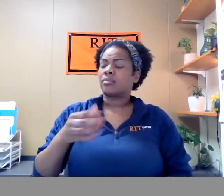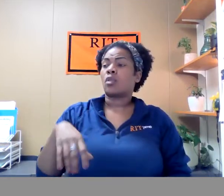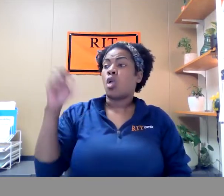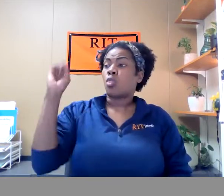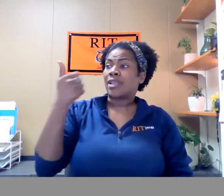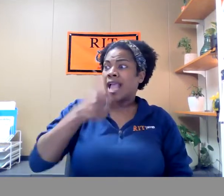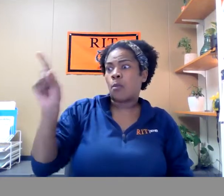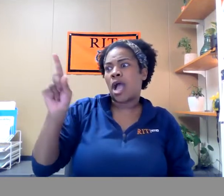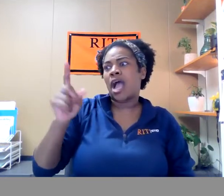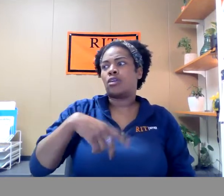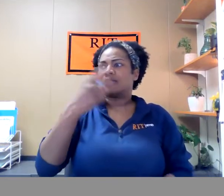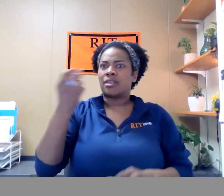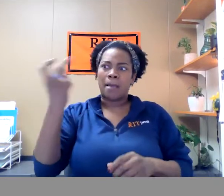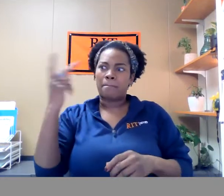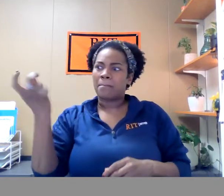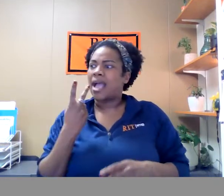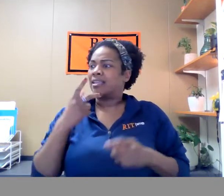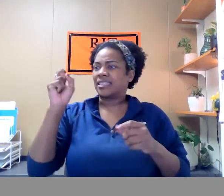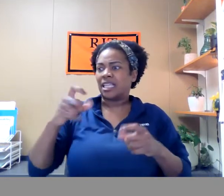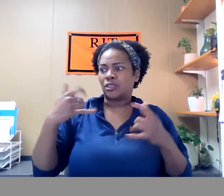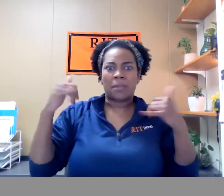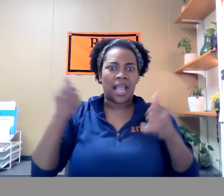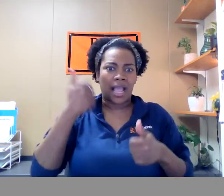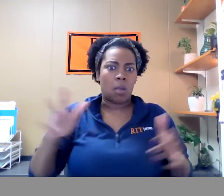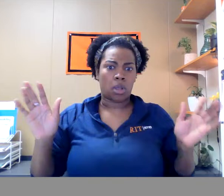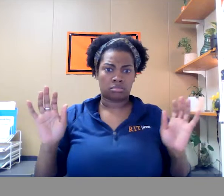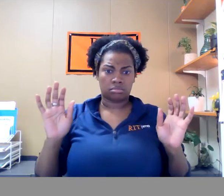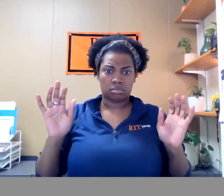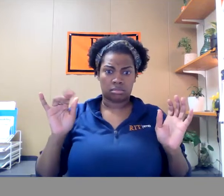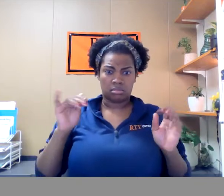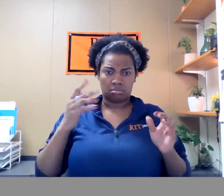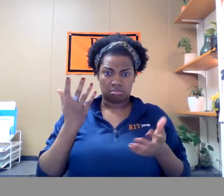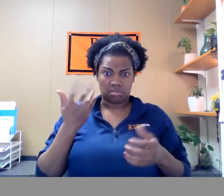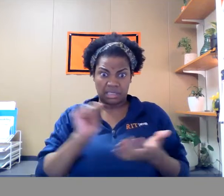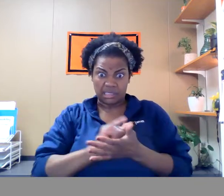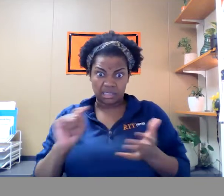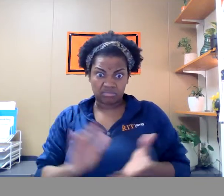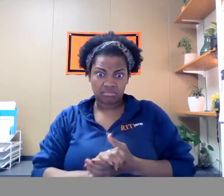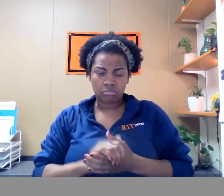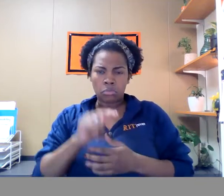What does it look like? "You throw it anywhere, it comes back to you. Don't need to play with anybody."